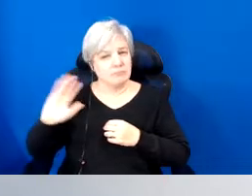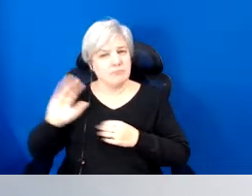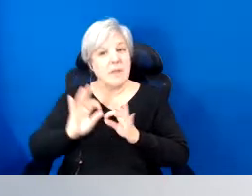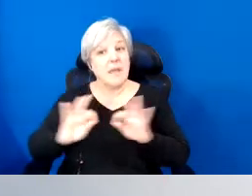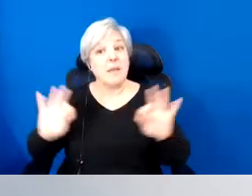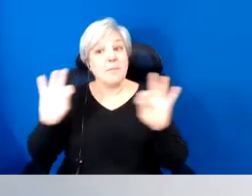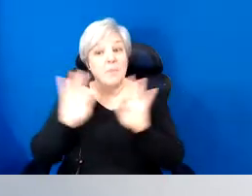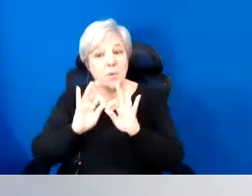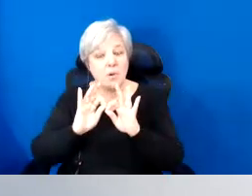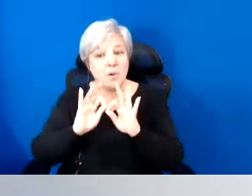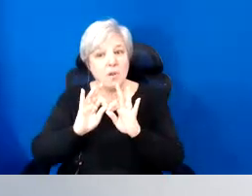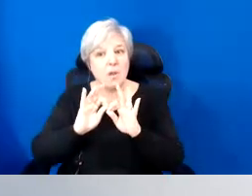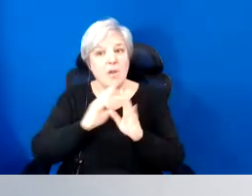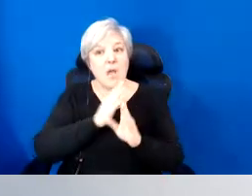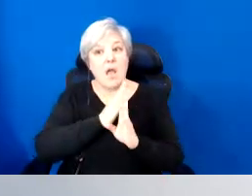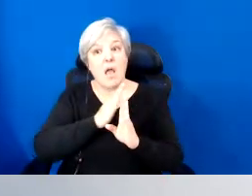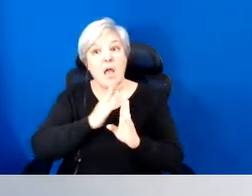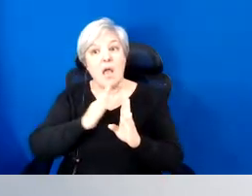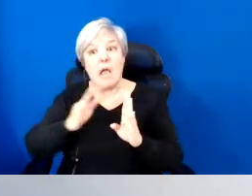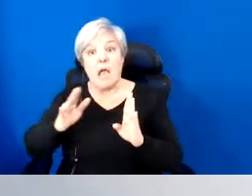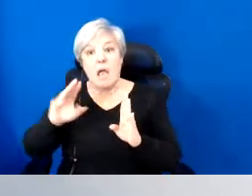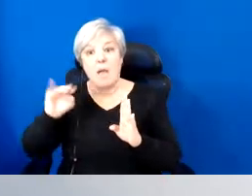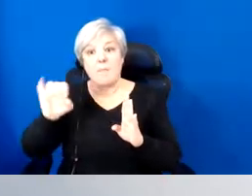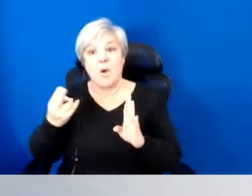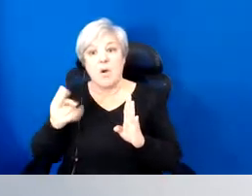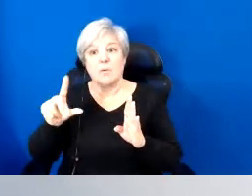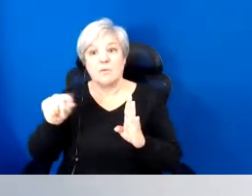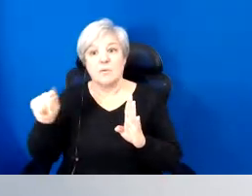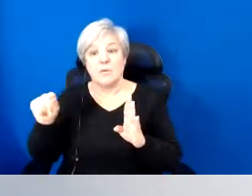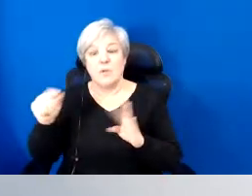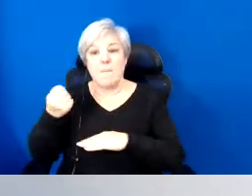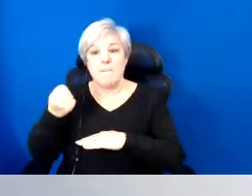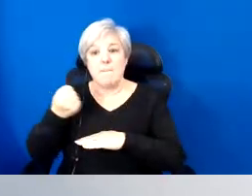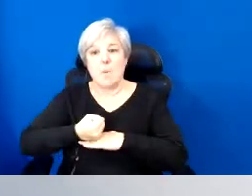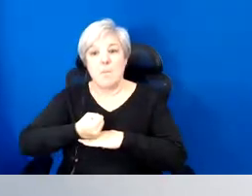March 2020 and we were shutting down.